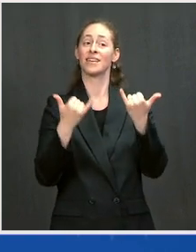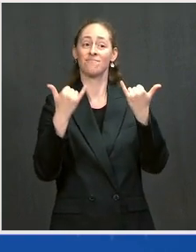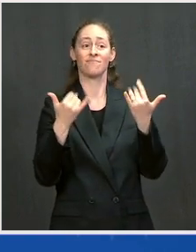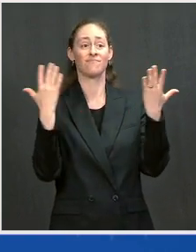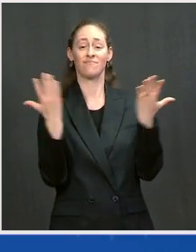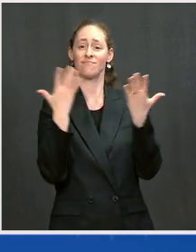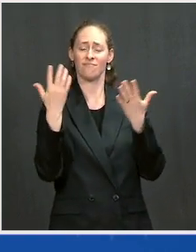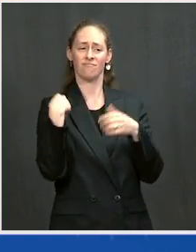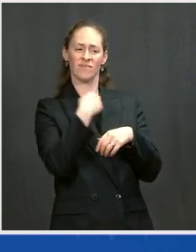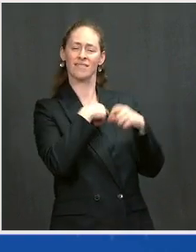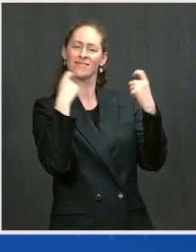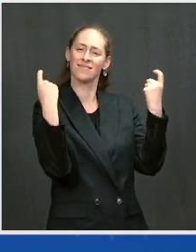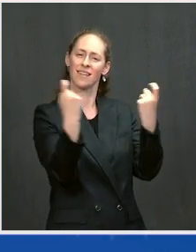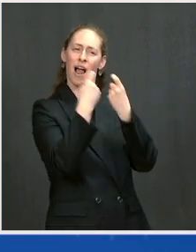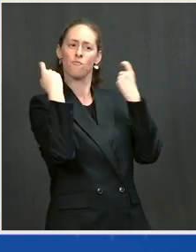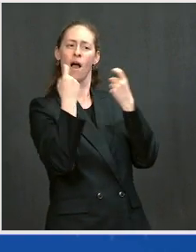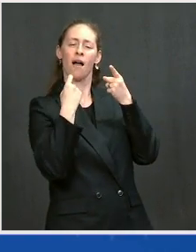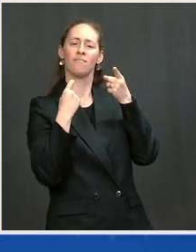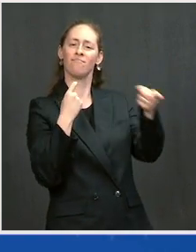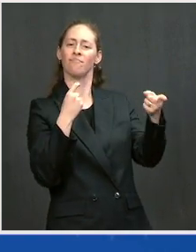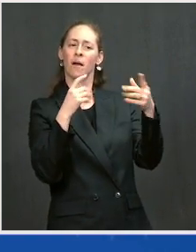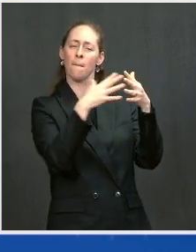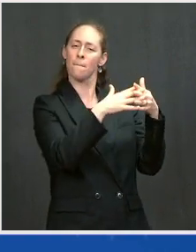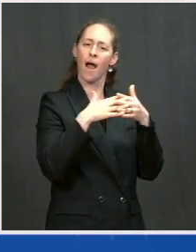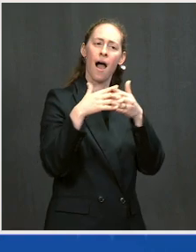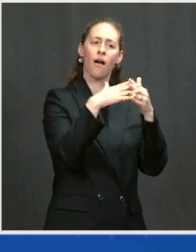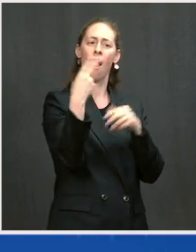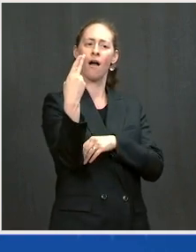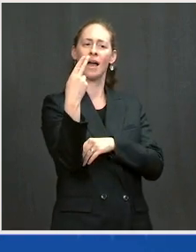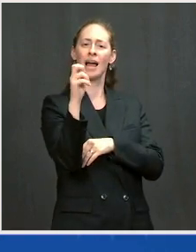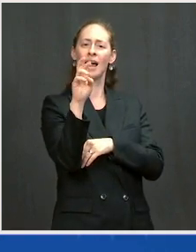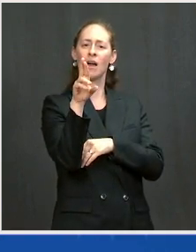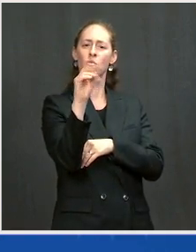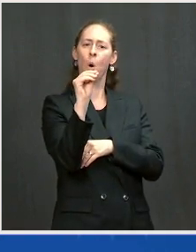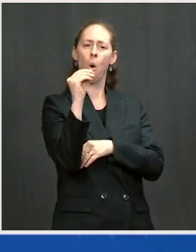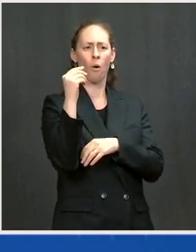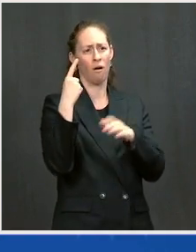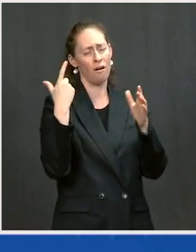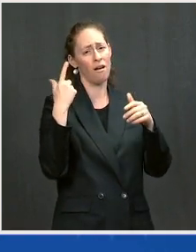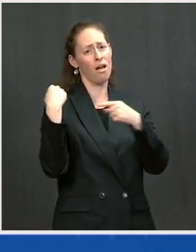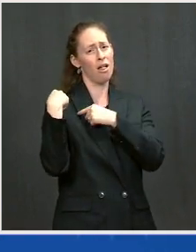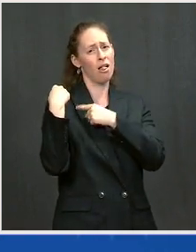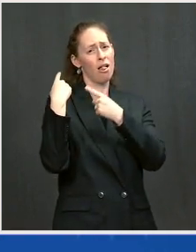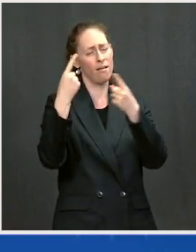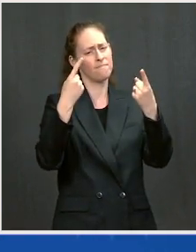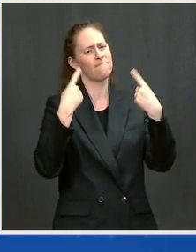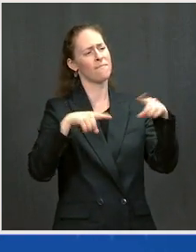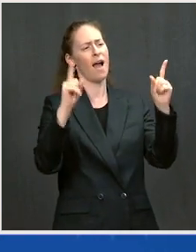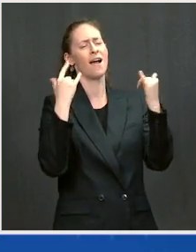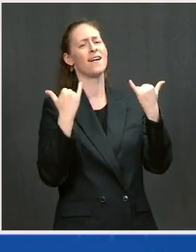and awarding an honor that is long overdue, more than 70 years overdue.